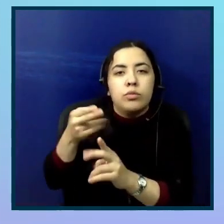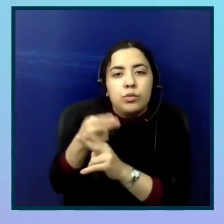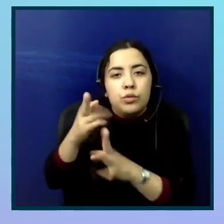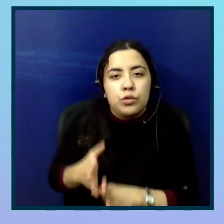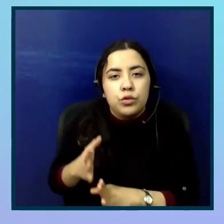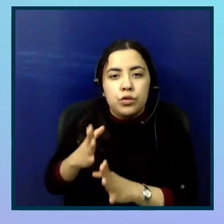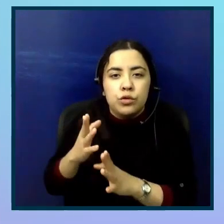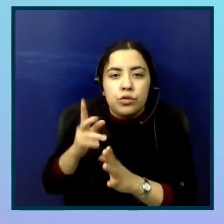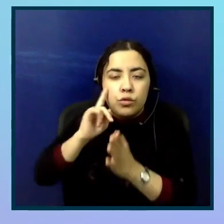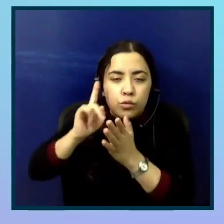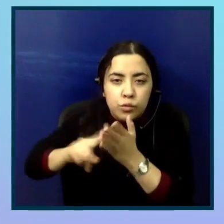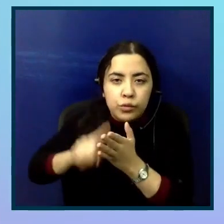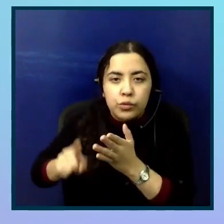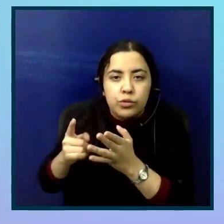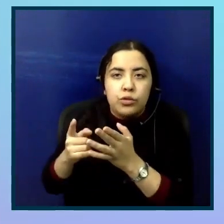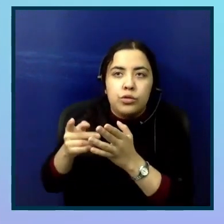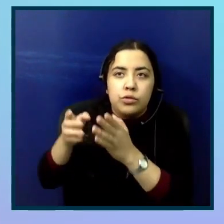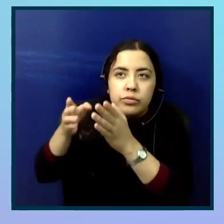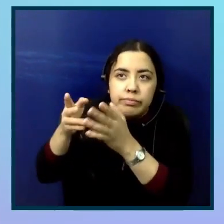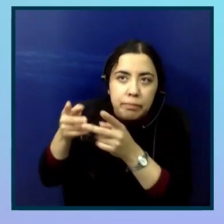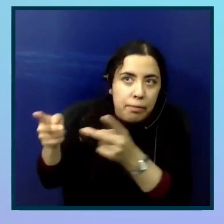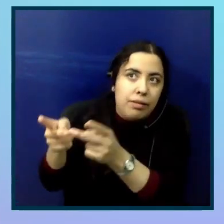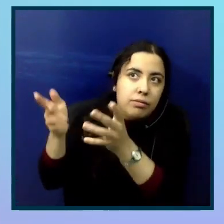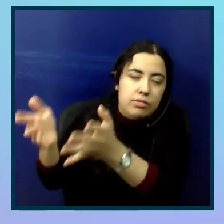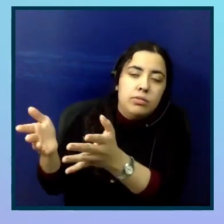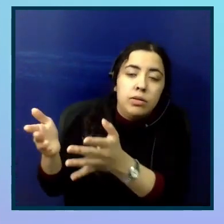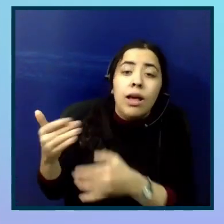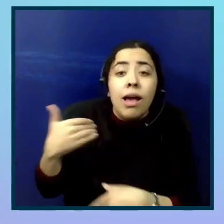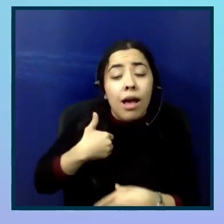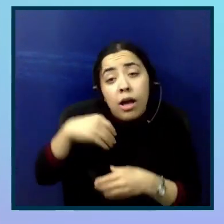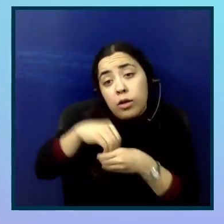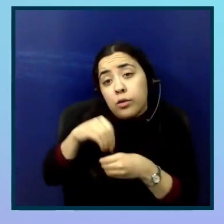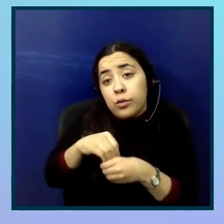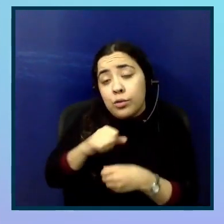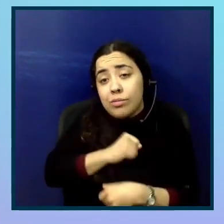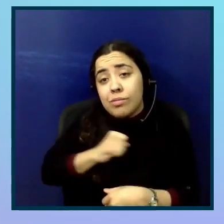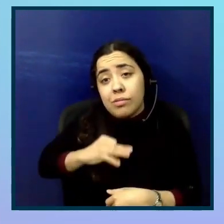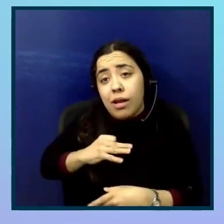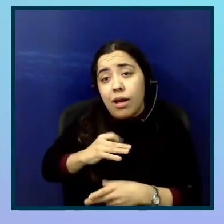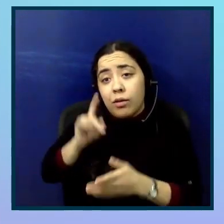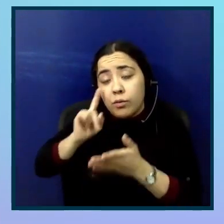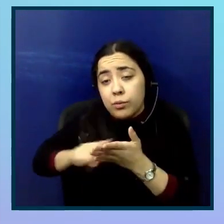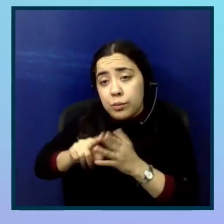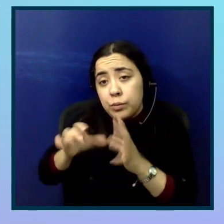We do have an internal employee resource group, and we do post requests there when it comes to new features